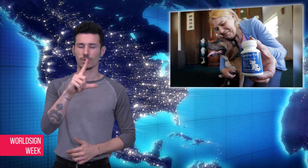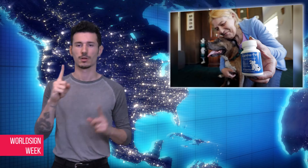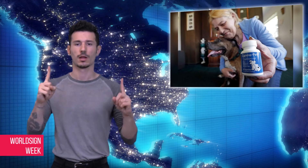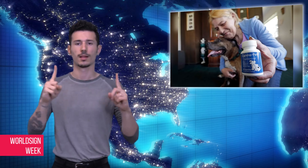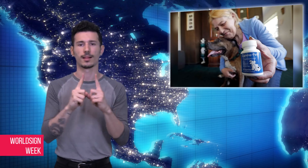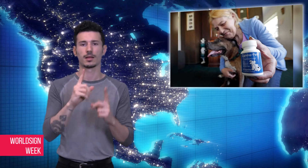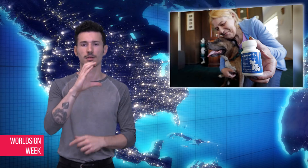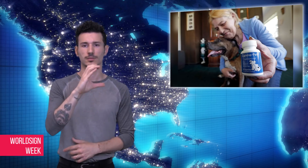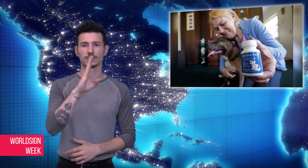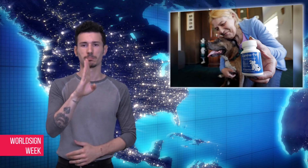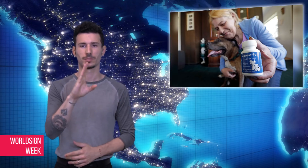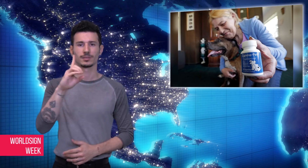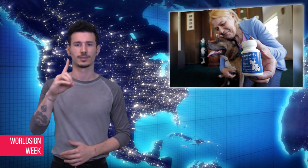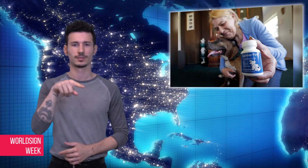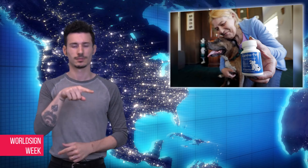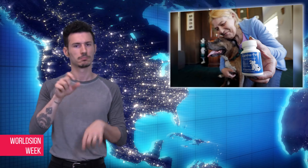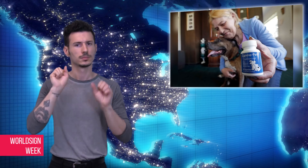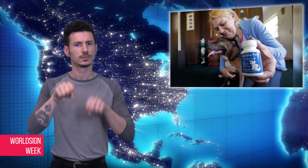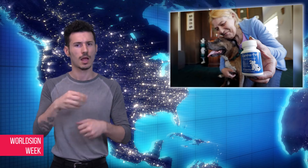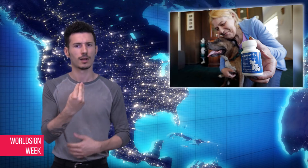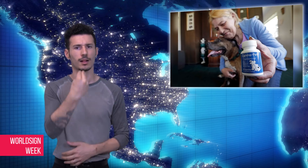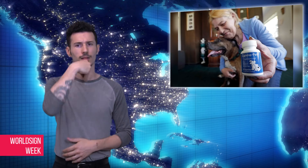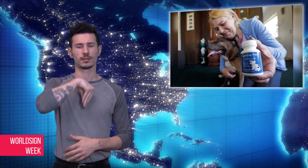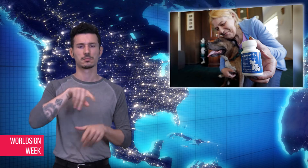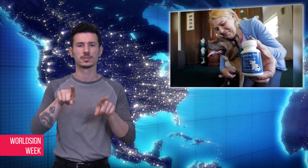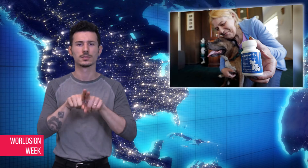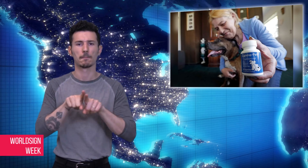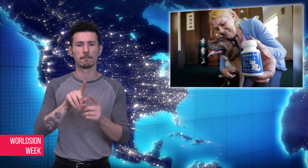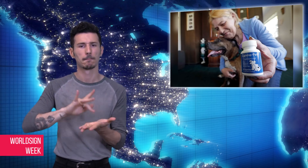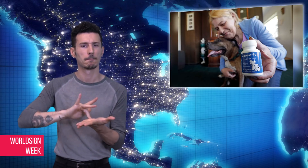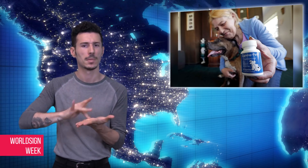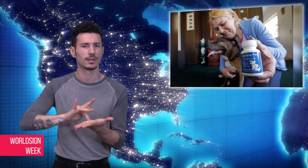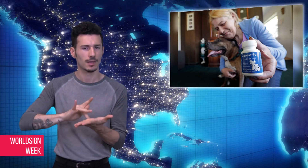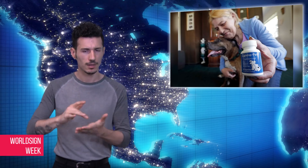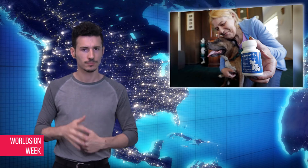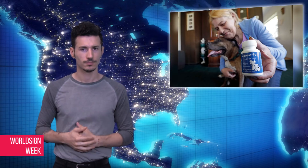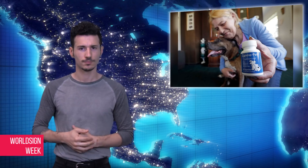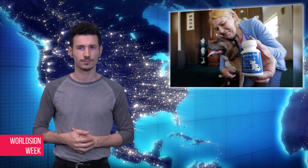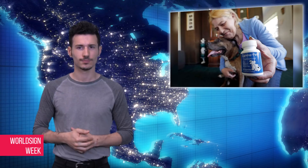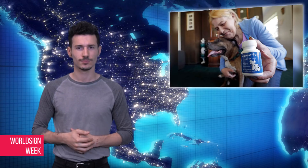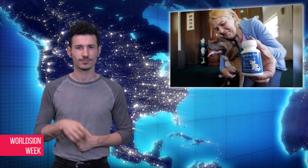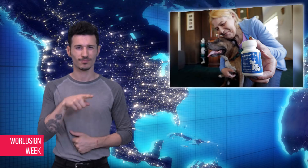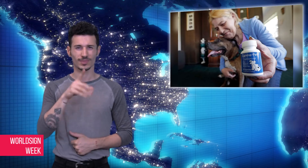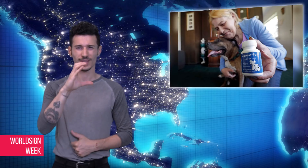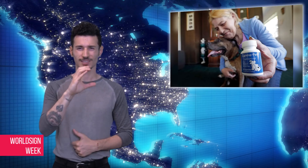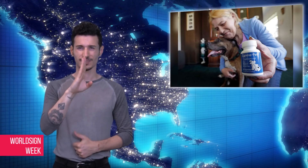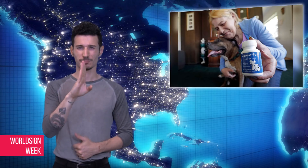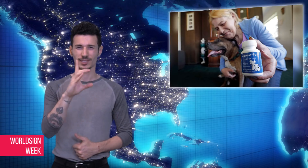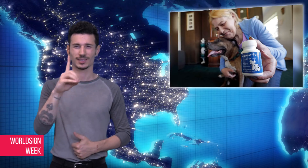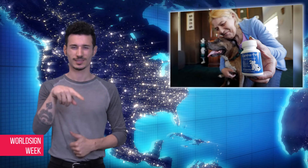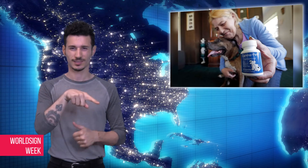Cannabidiol (CBD) is an edible liquid oil often used as medication. There